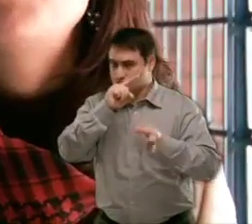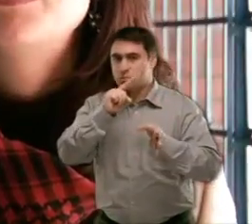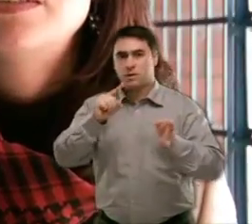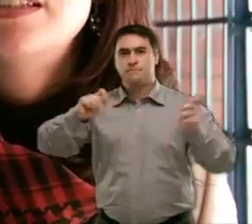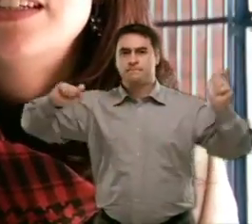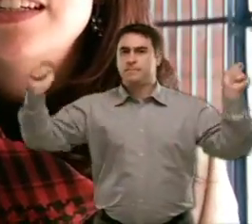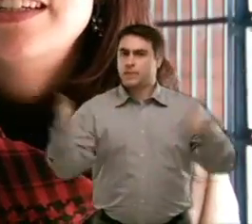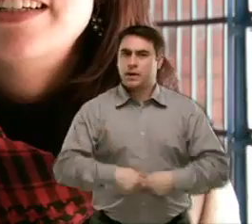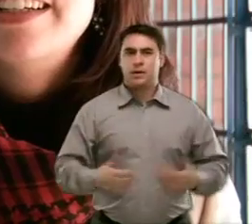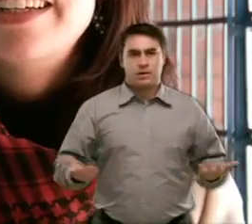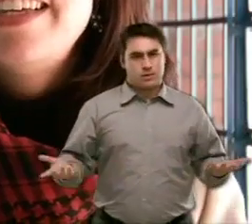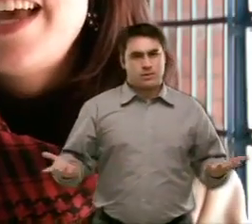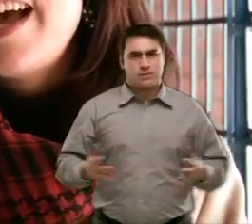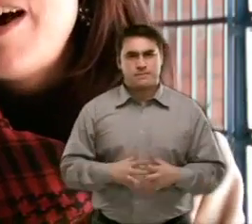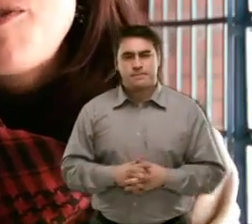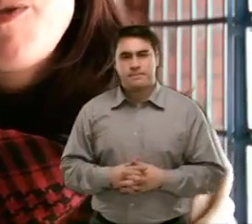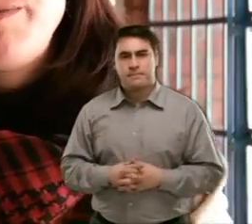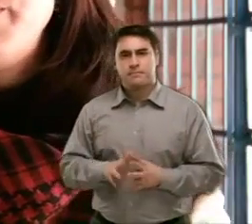and is fascinating.